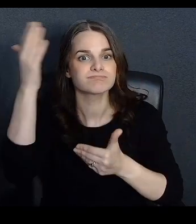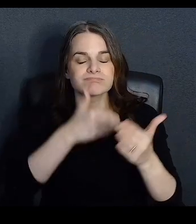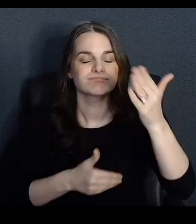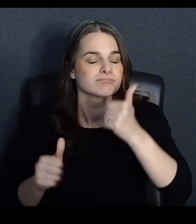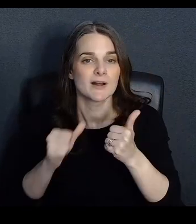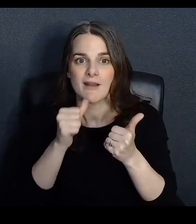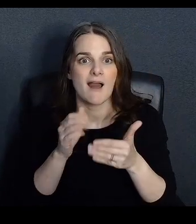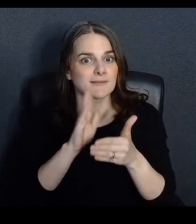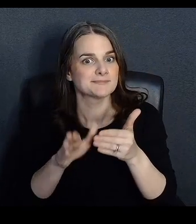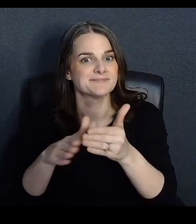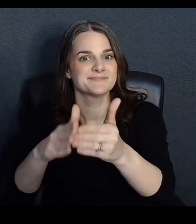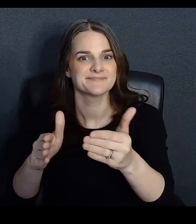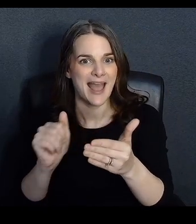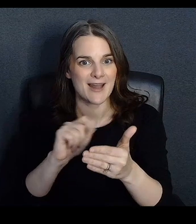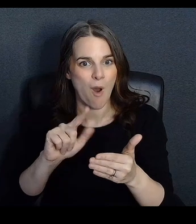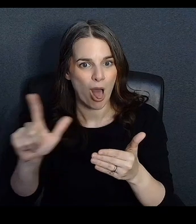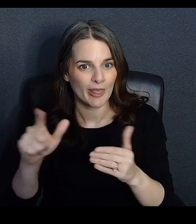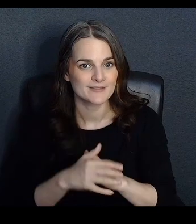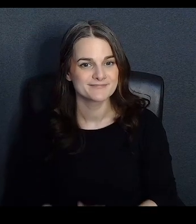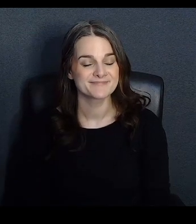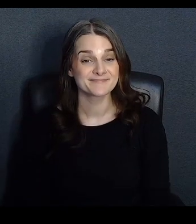and not getting done at all?